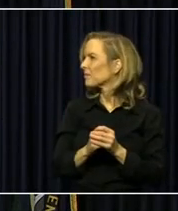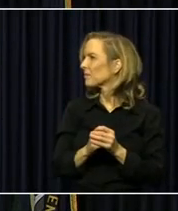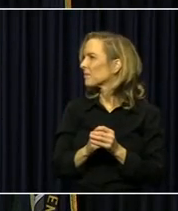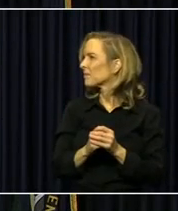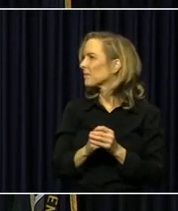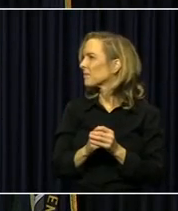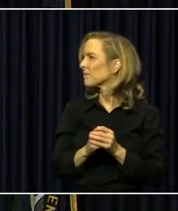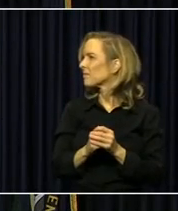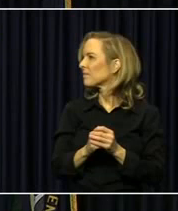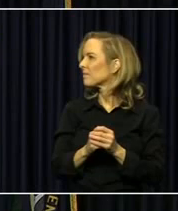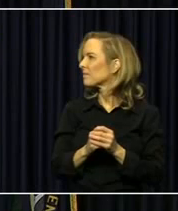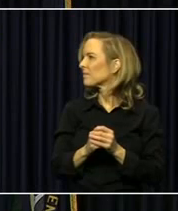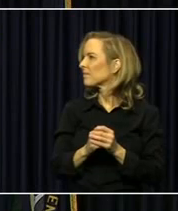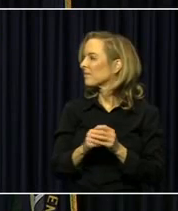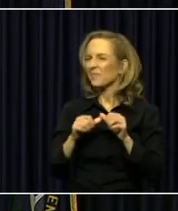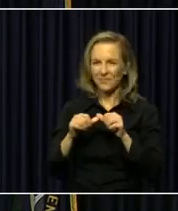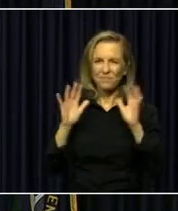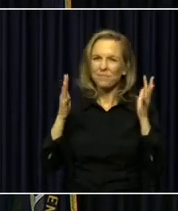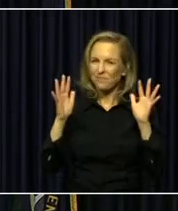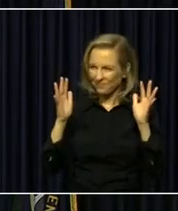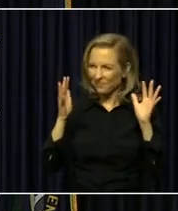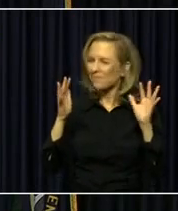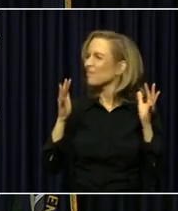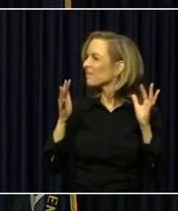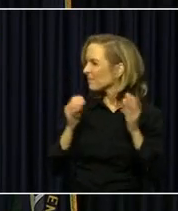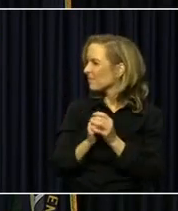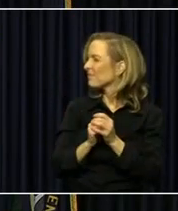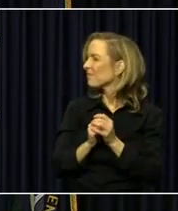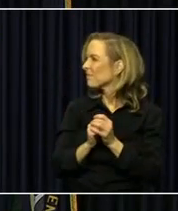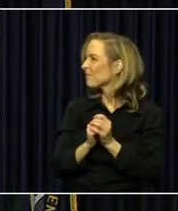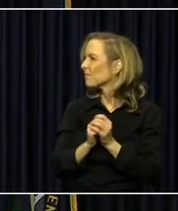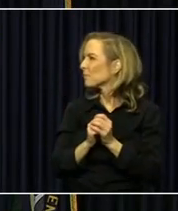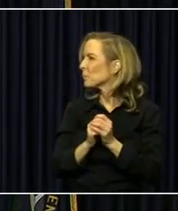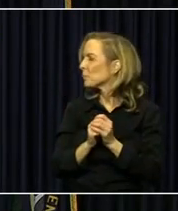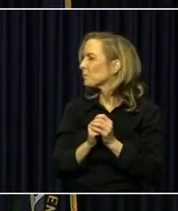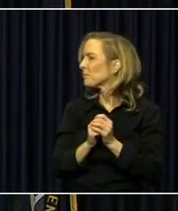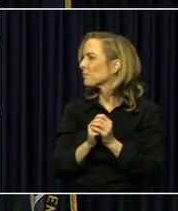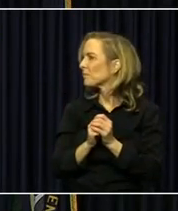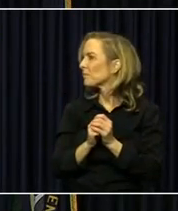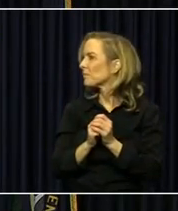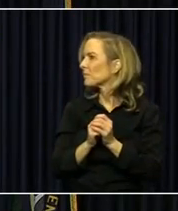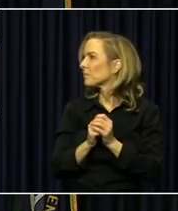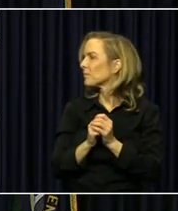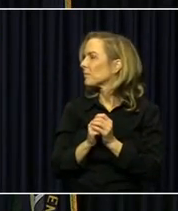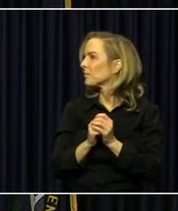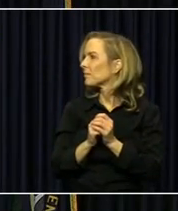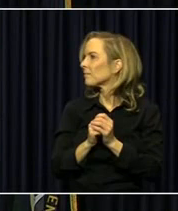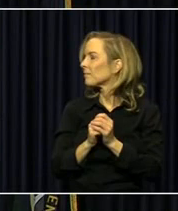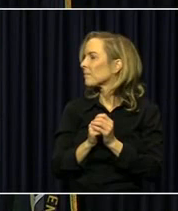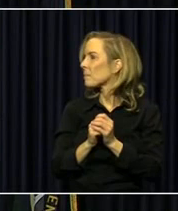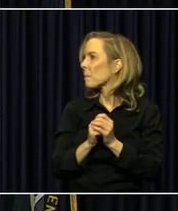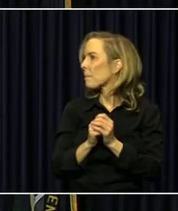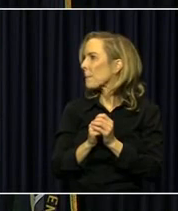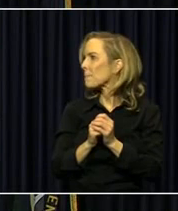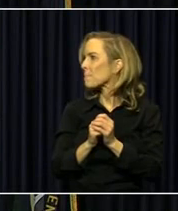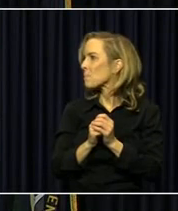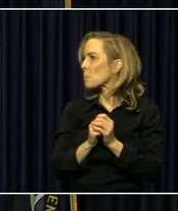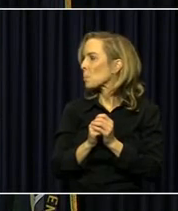EVERY DAY HEROS SAVING LIVES, AND THE REASON THEY HAVE ENOUGH HEALTH CARE CAPACITY TO DO THAT,